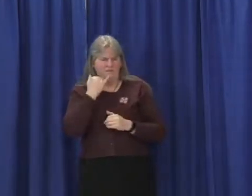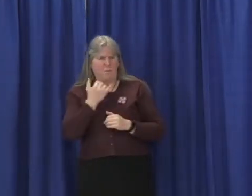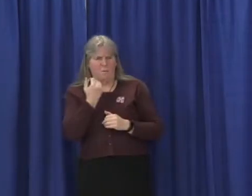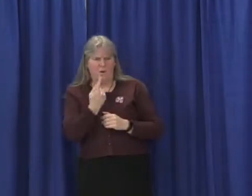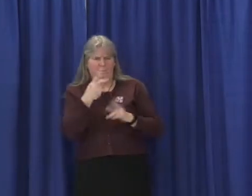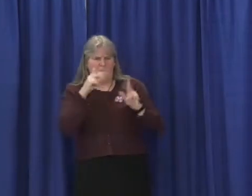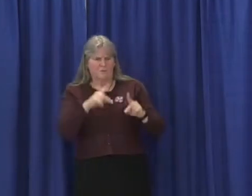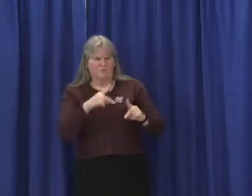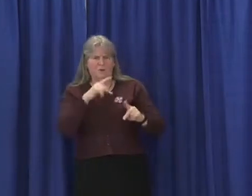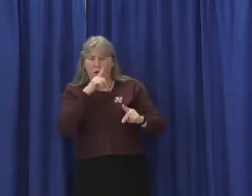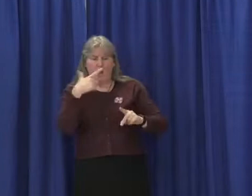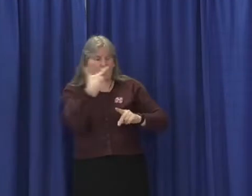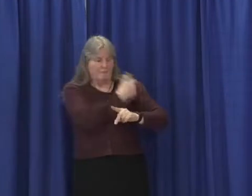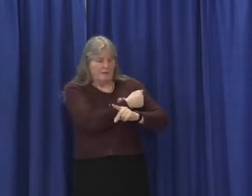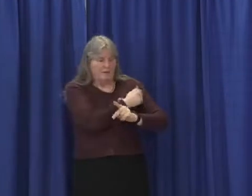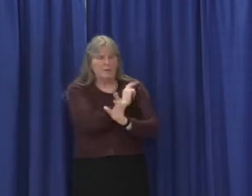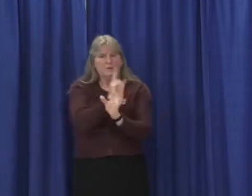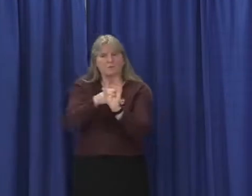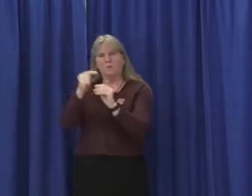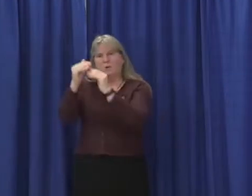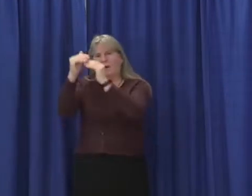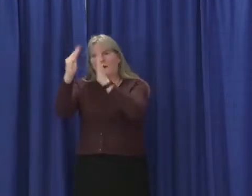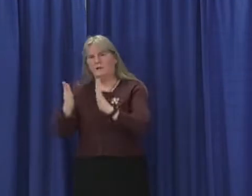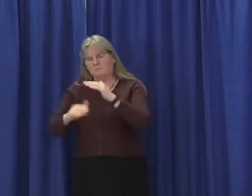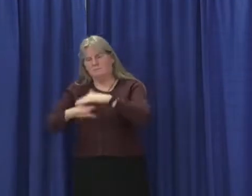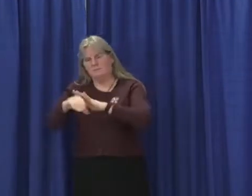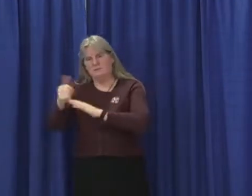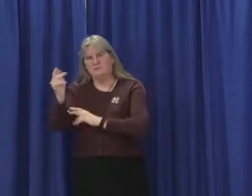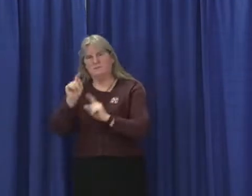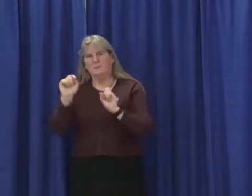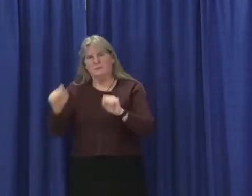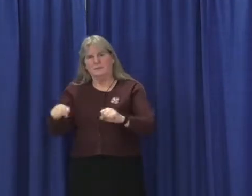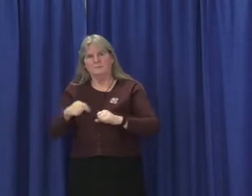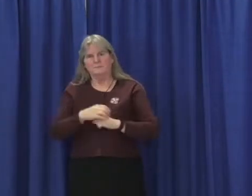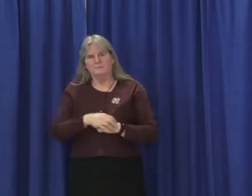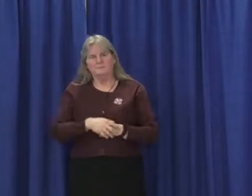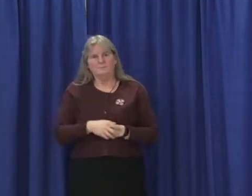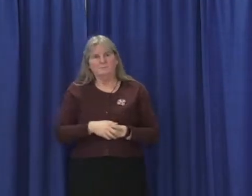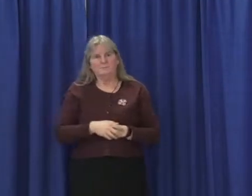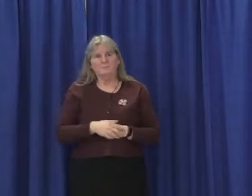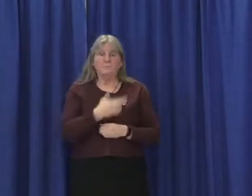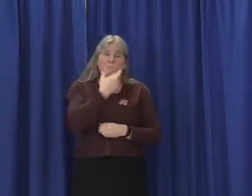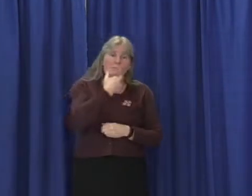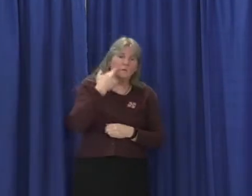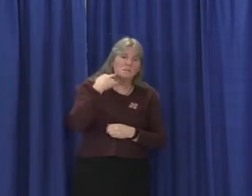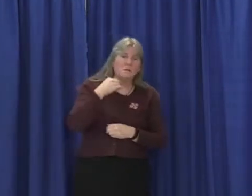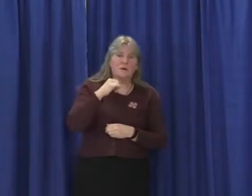gather with one additional household, up to ten people. For restaurants and bars, proof of vaccination is